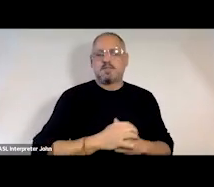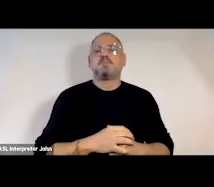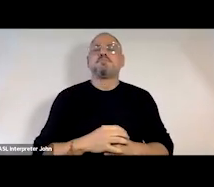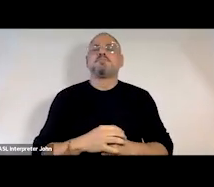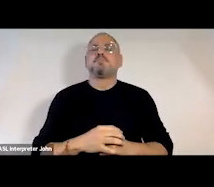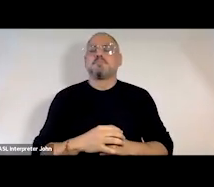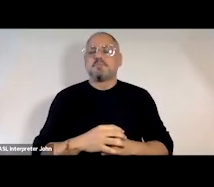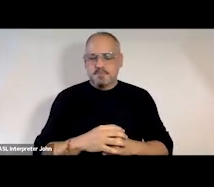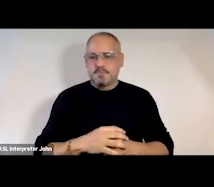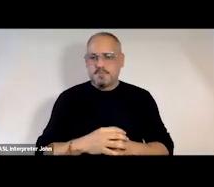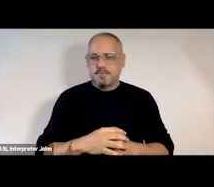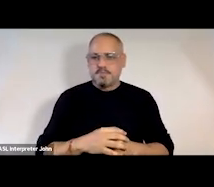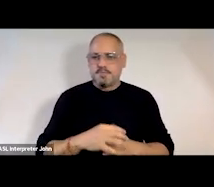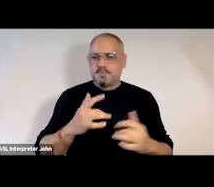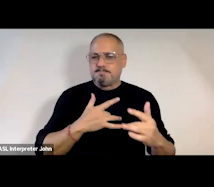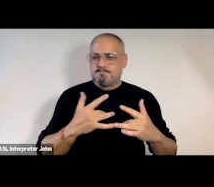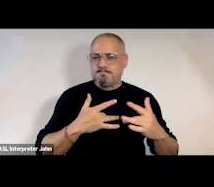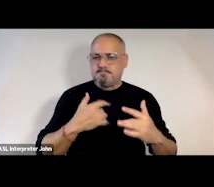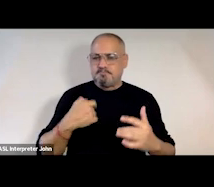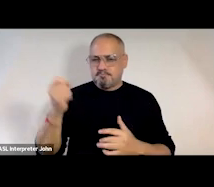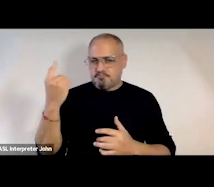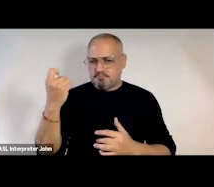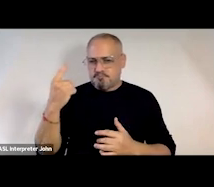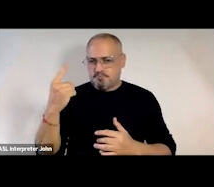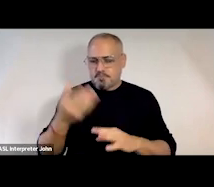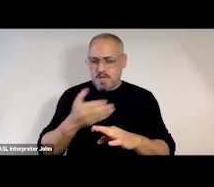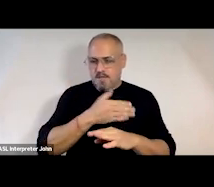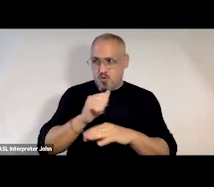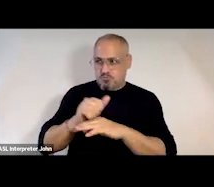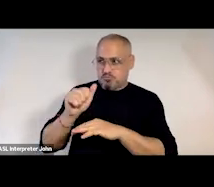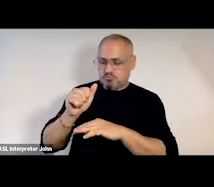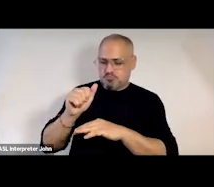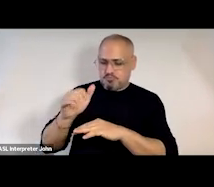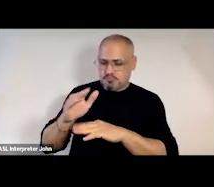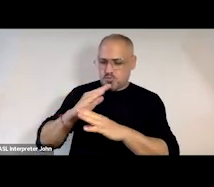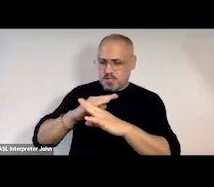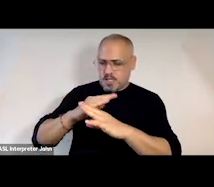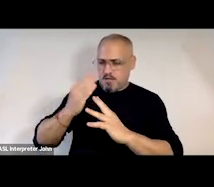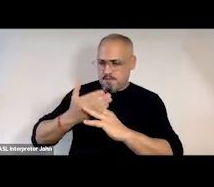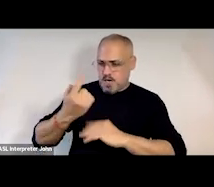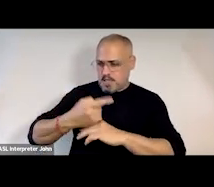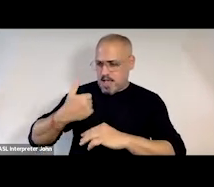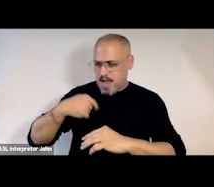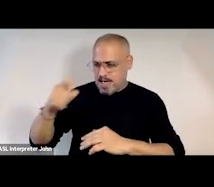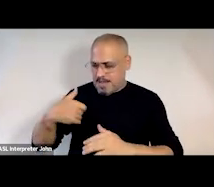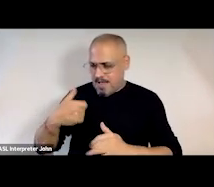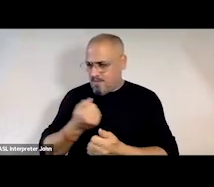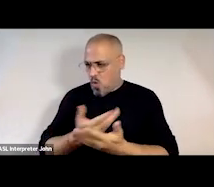So, need to confirm. I understand that before submitting a protective filing date, I need to have all medical records